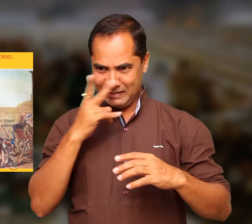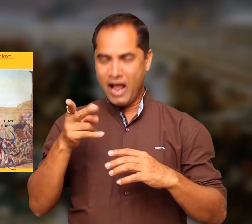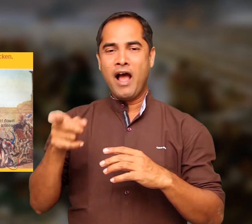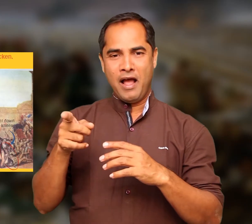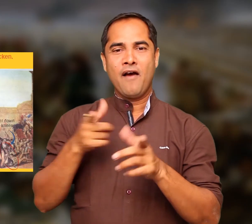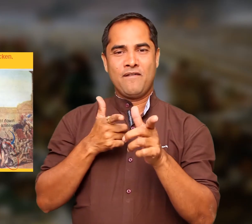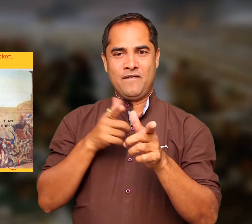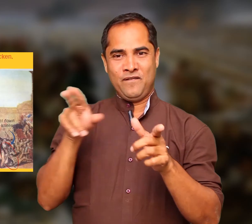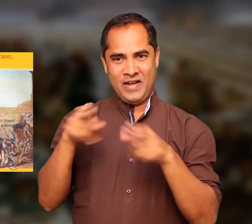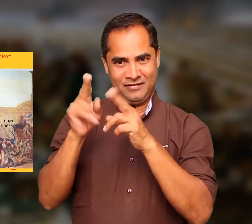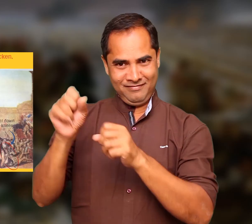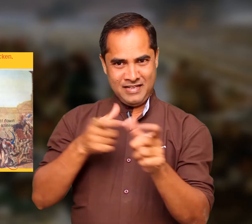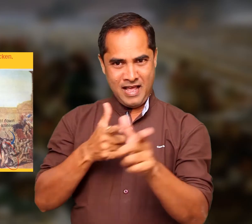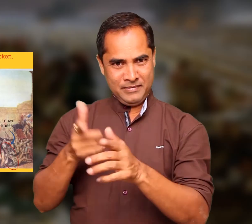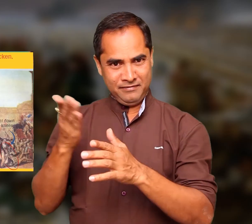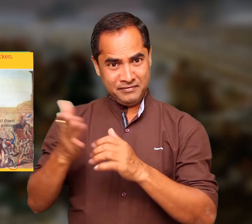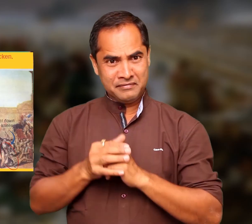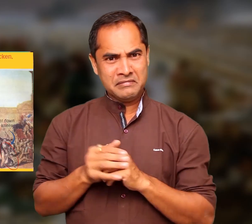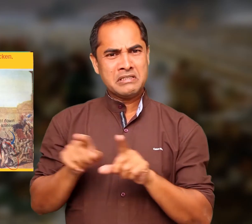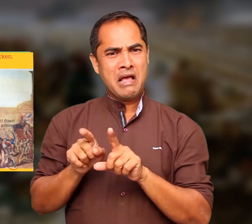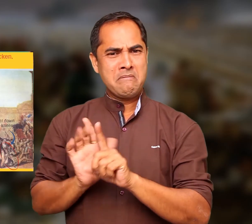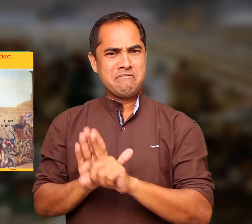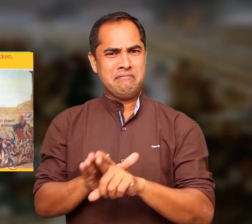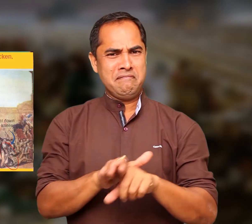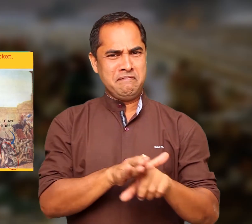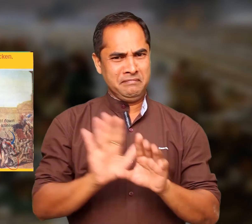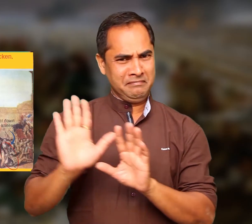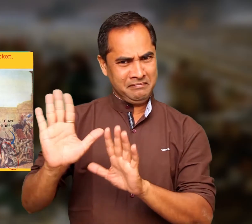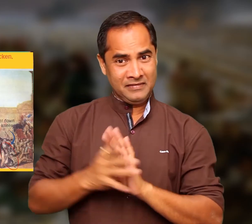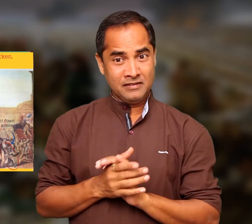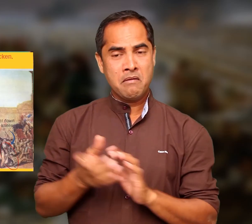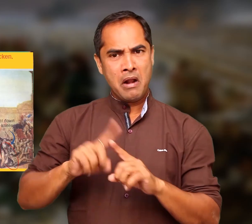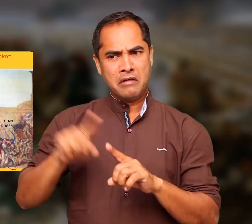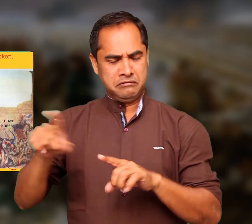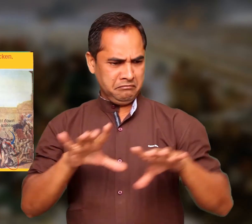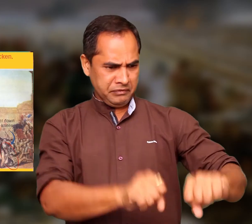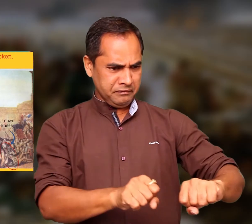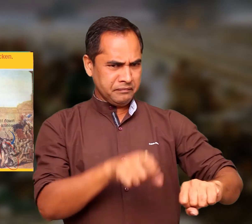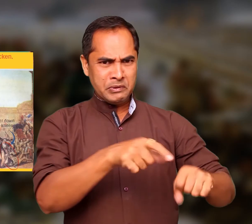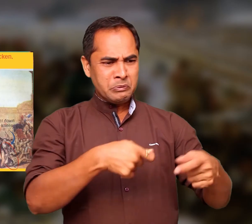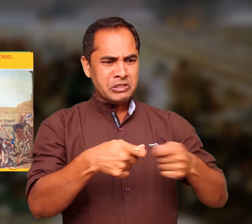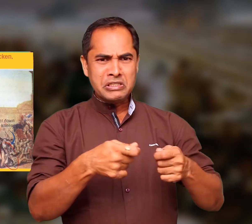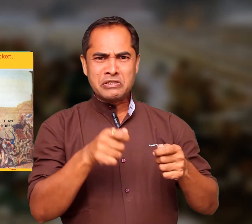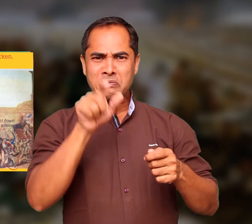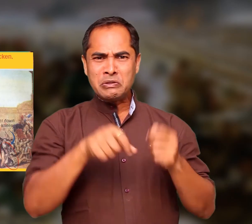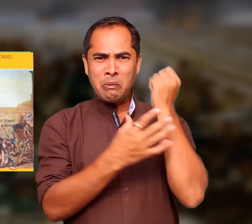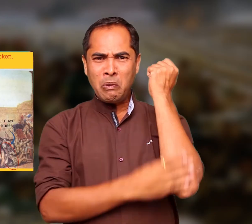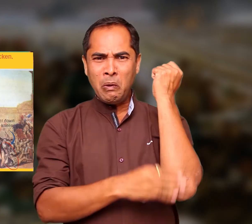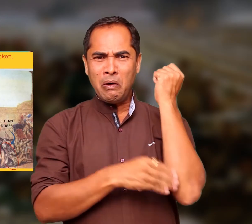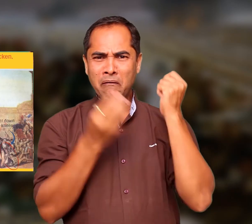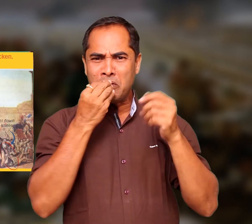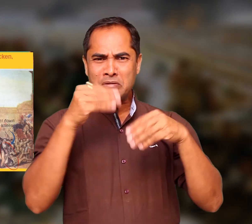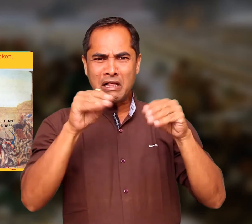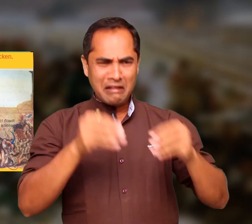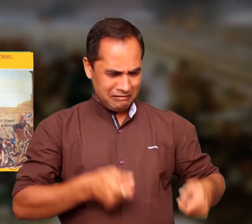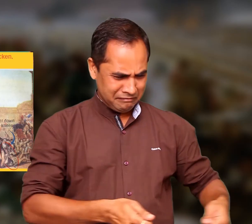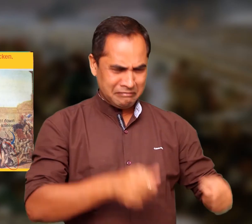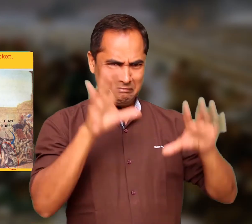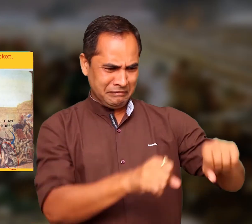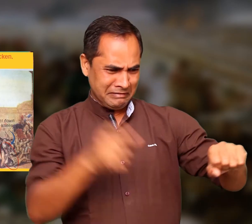as they seize a peasant's cart and beating him up,